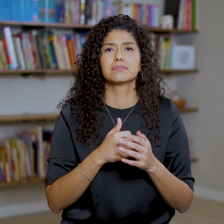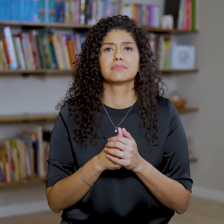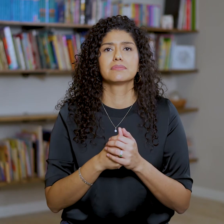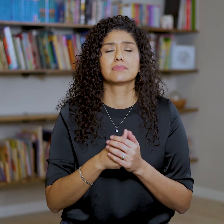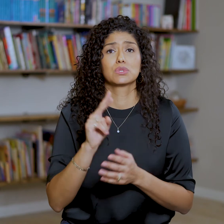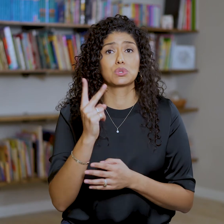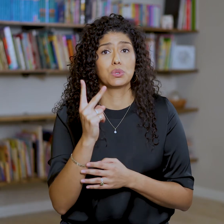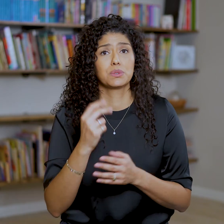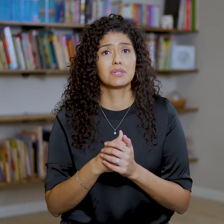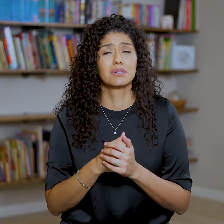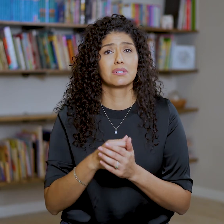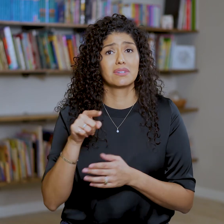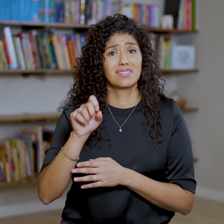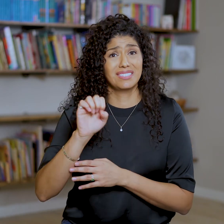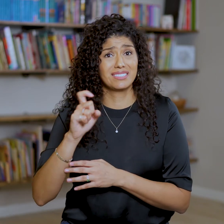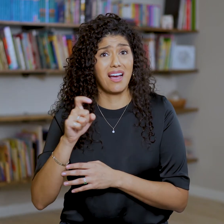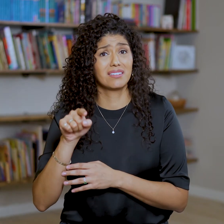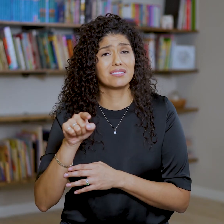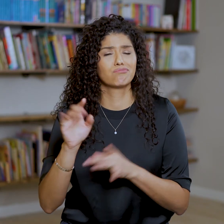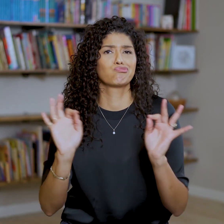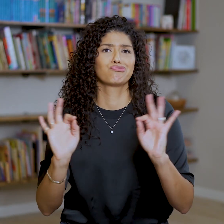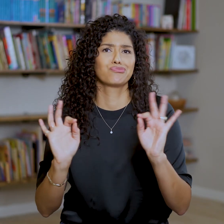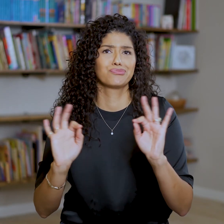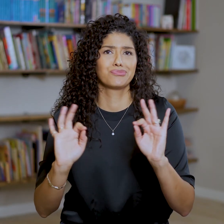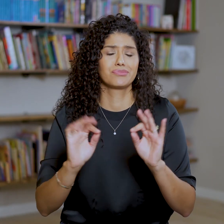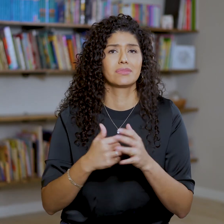and (2) sex isn’t a big deal.